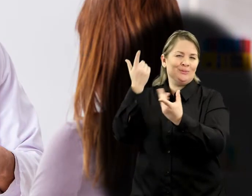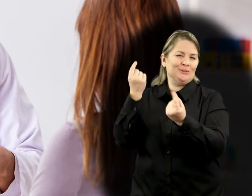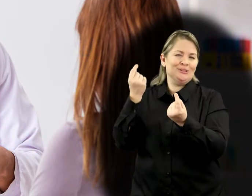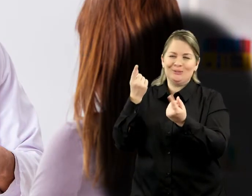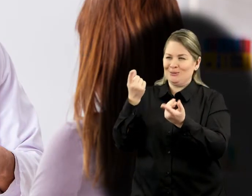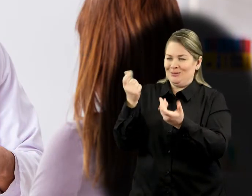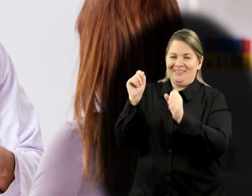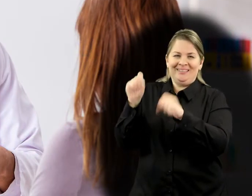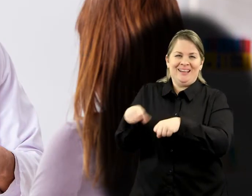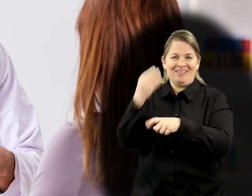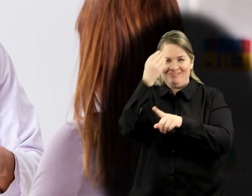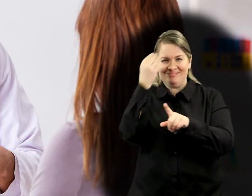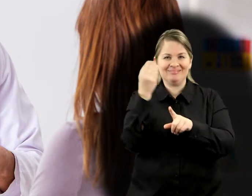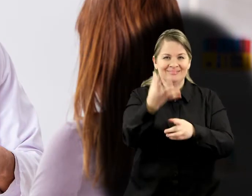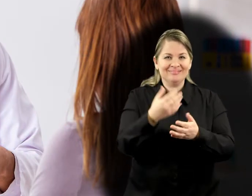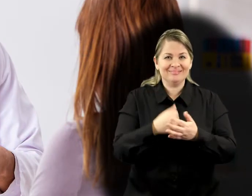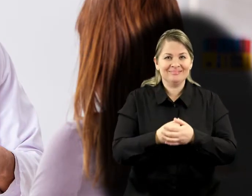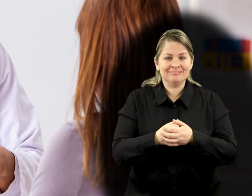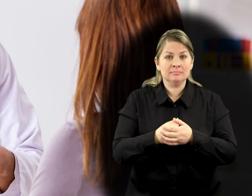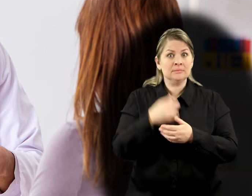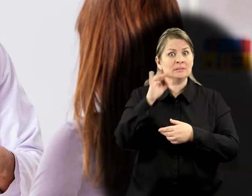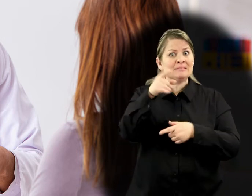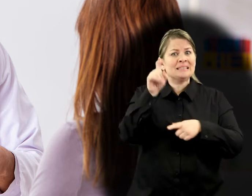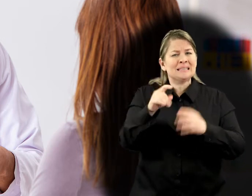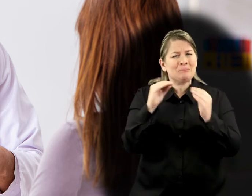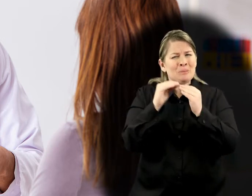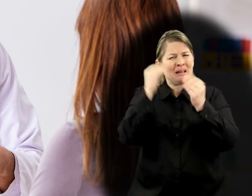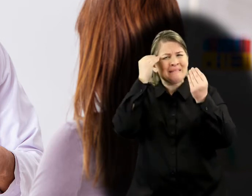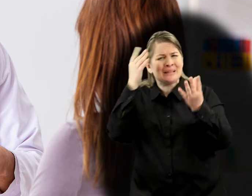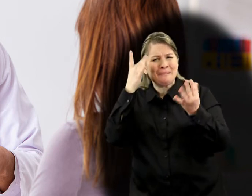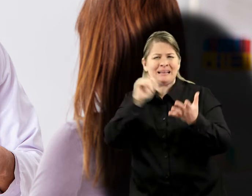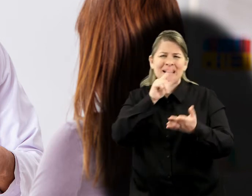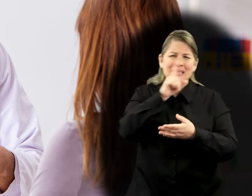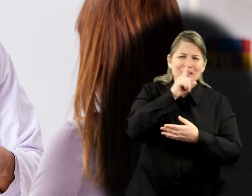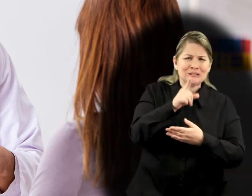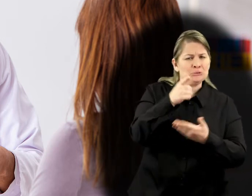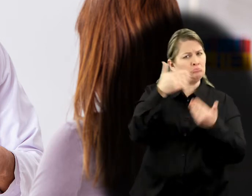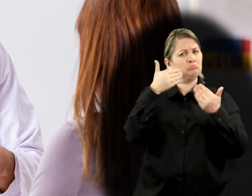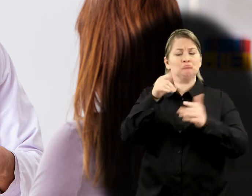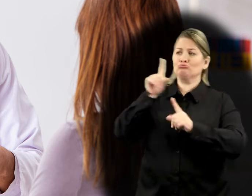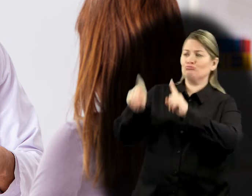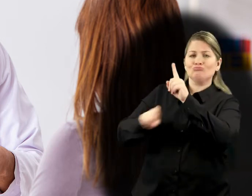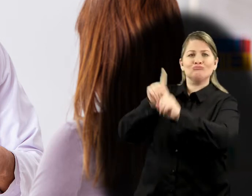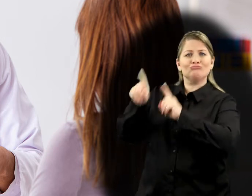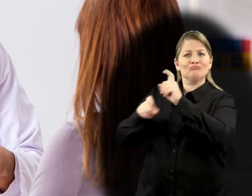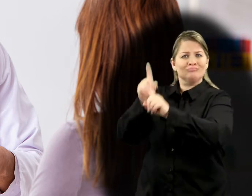After all, they know what works best for them. If you're unclear about how to comply,